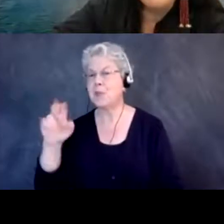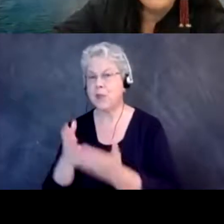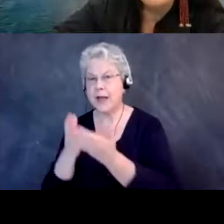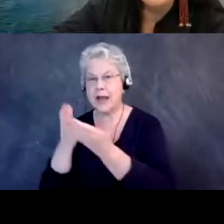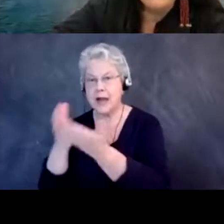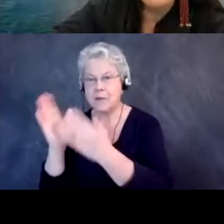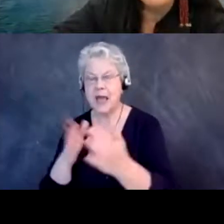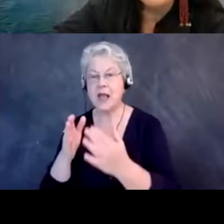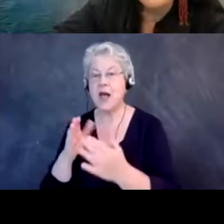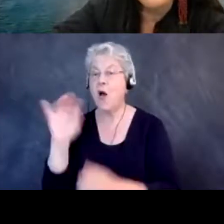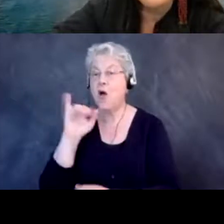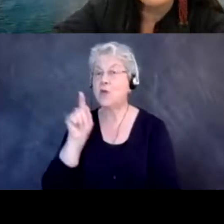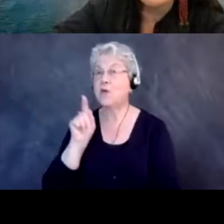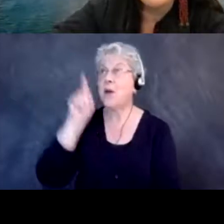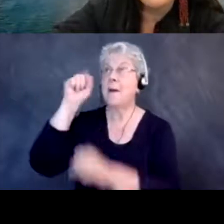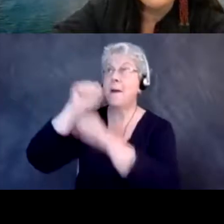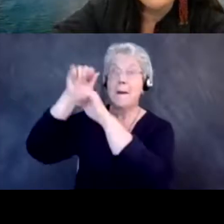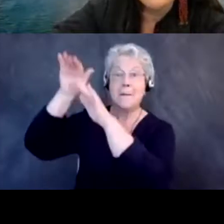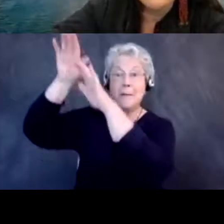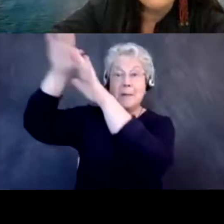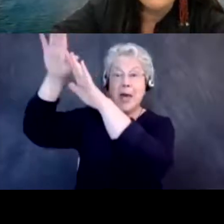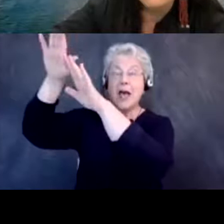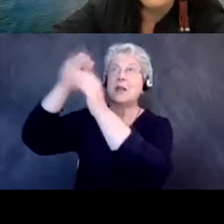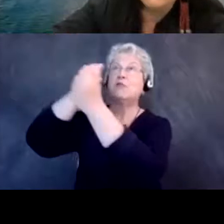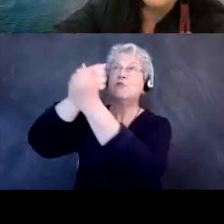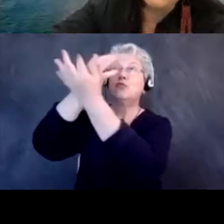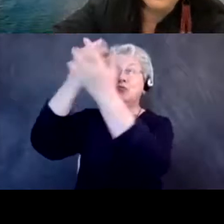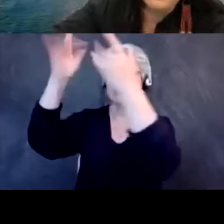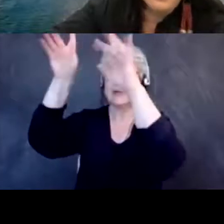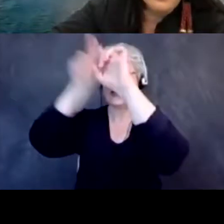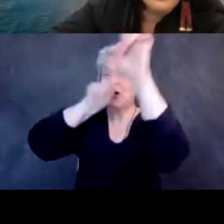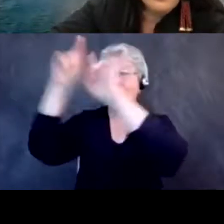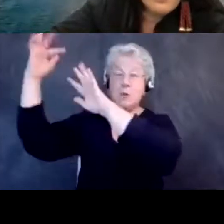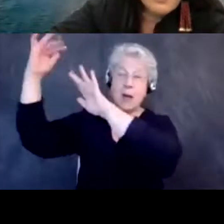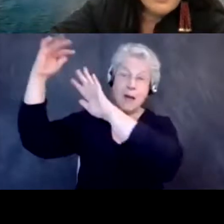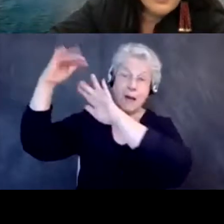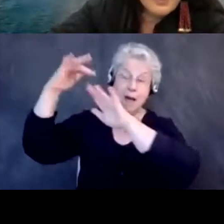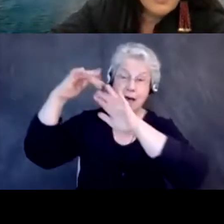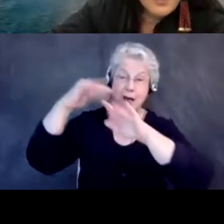mountaintop to stars and the sky to the ocean floor. It's very comprehensive.